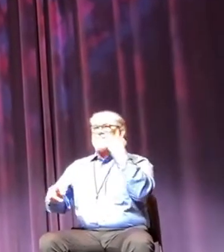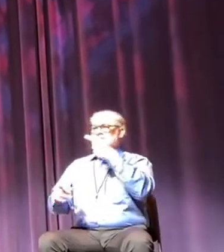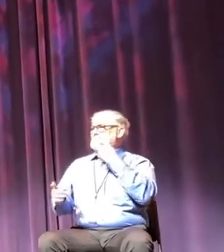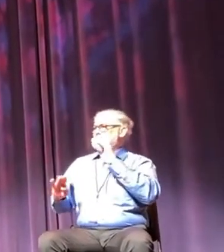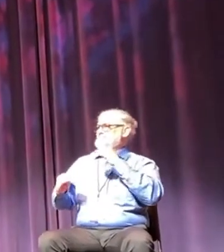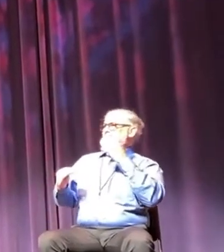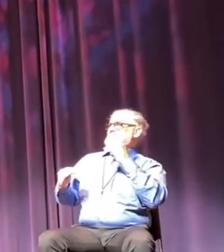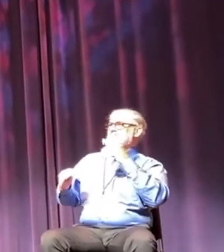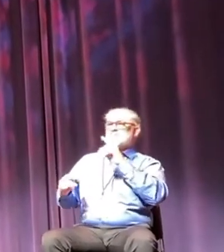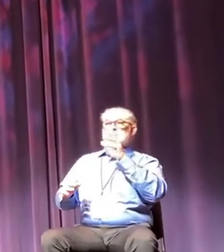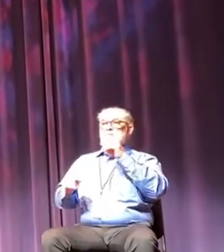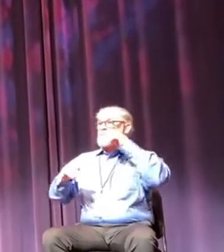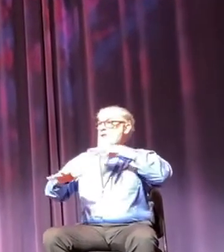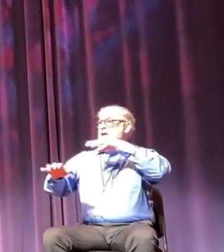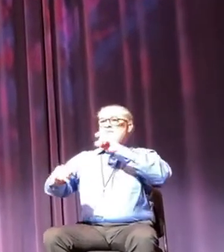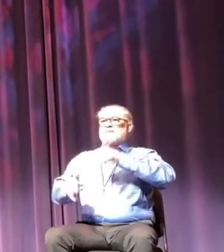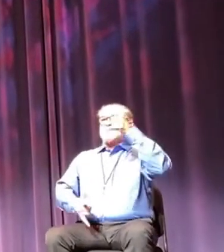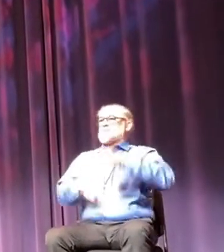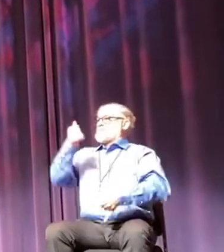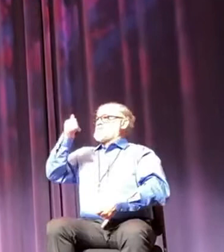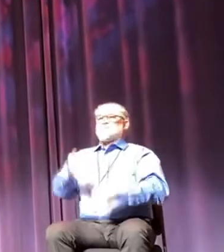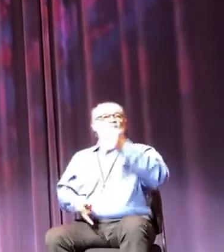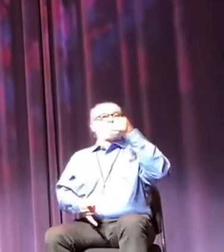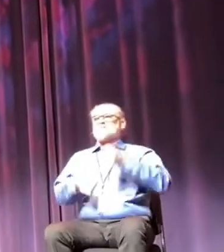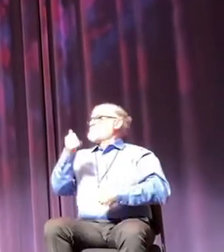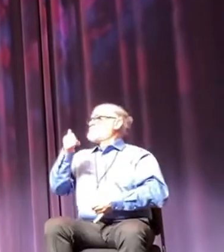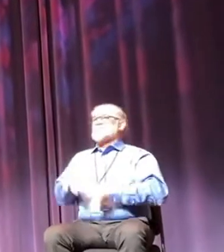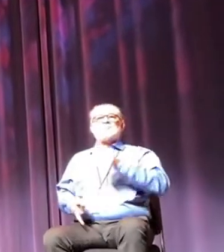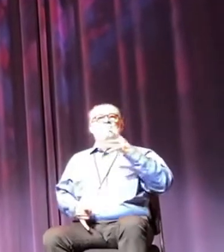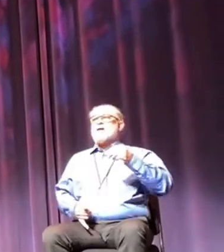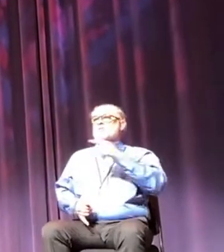A parade of high heeled trans mens and drag queens emerged.